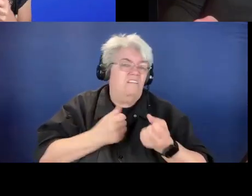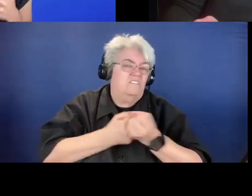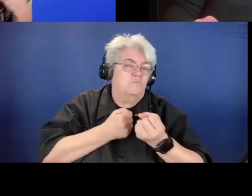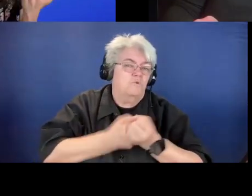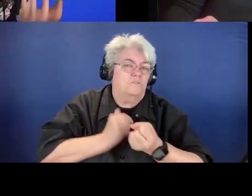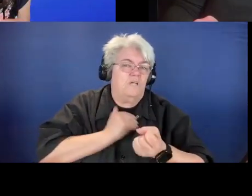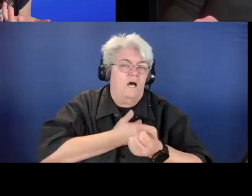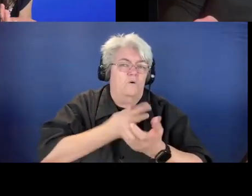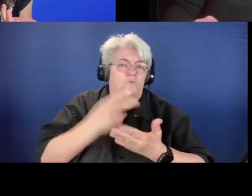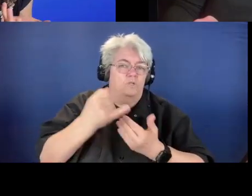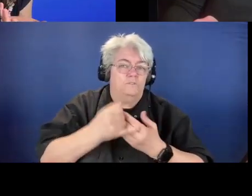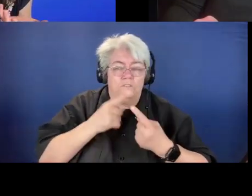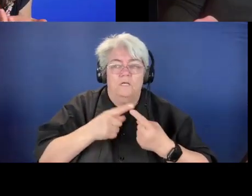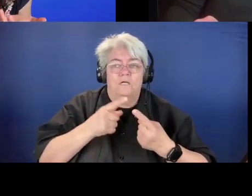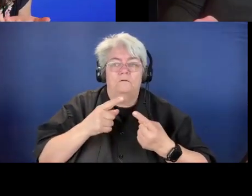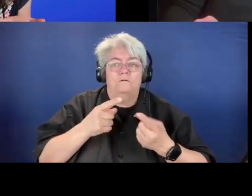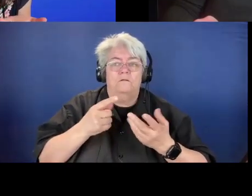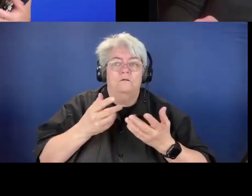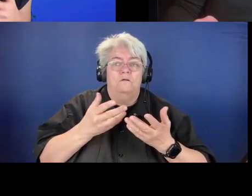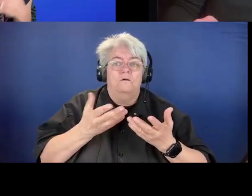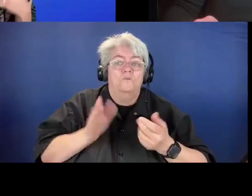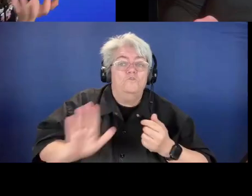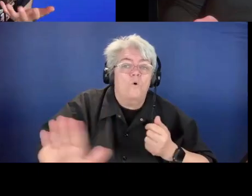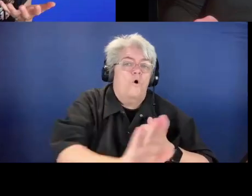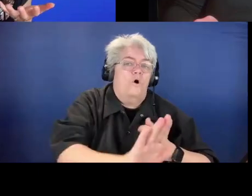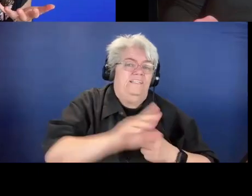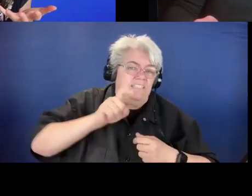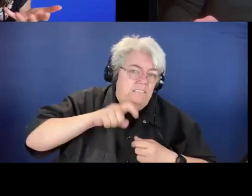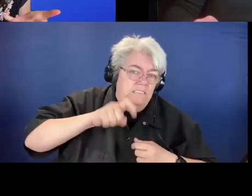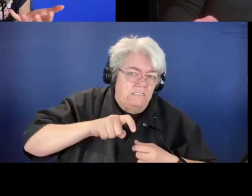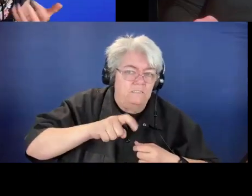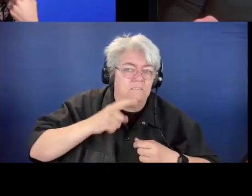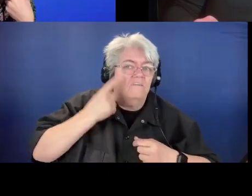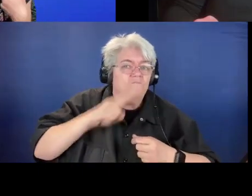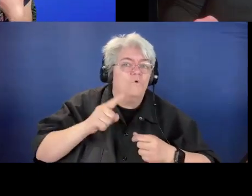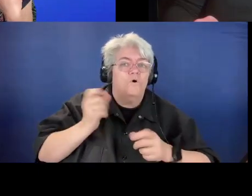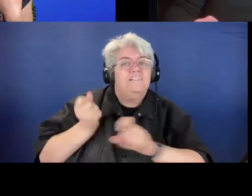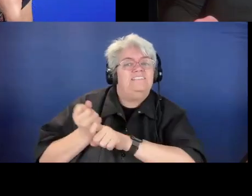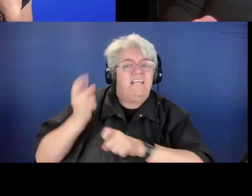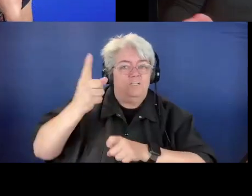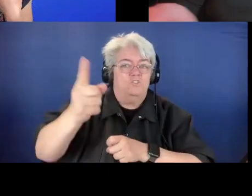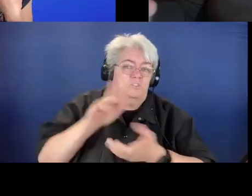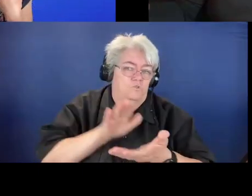and the need you have for next school year.